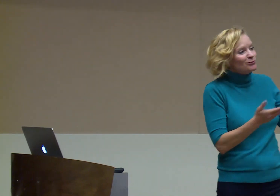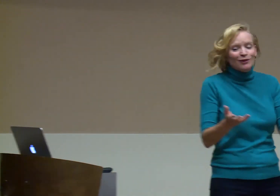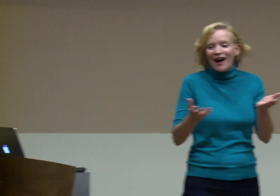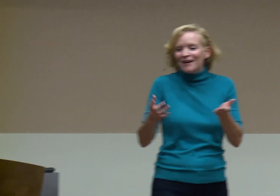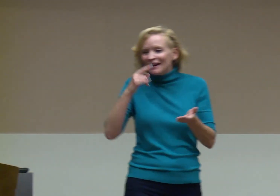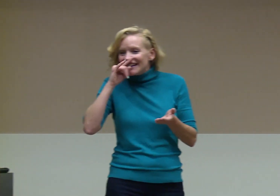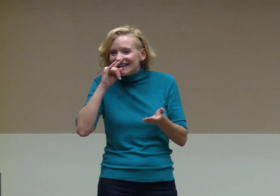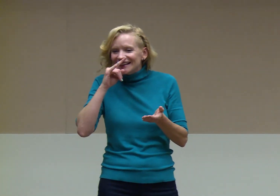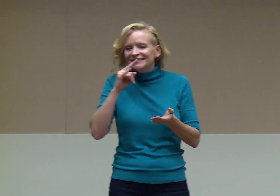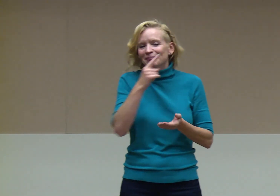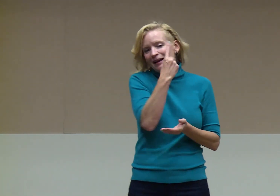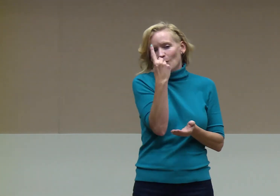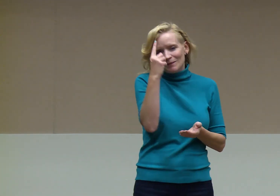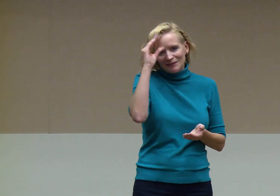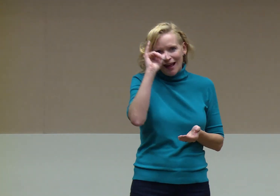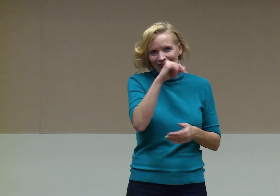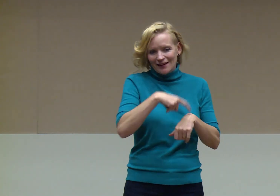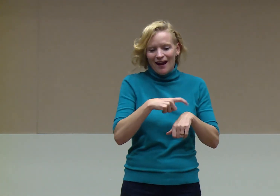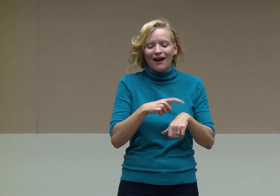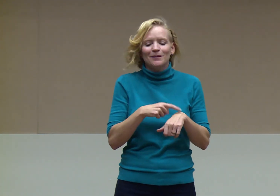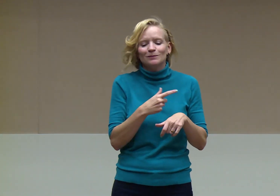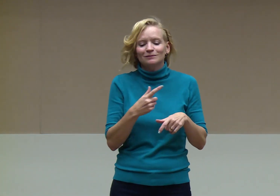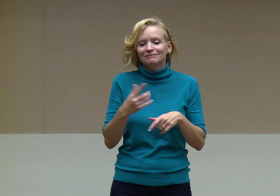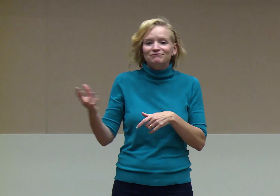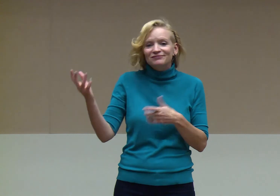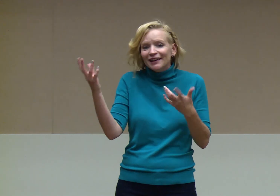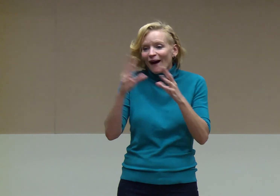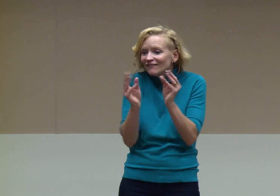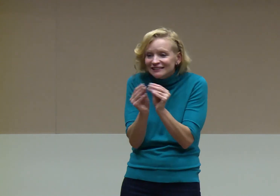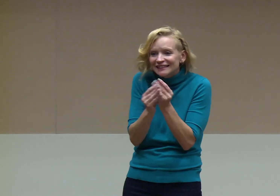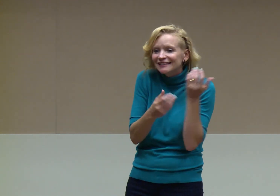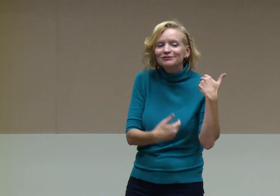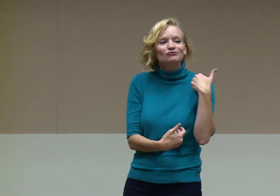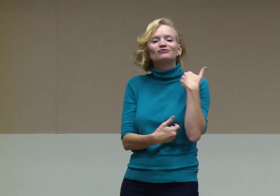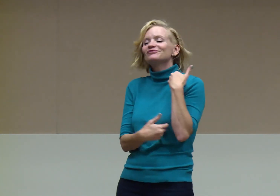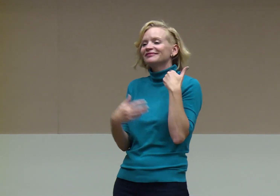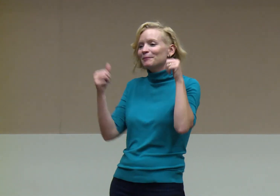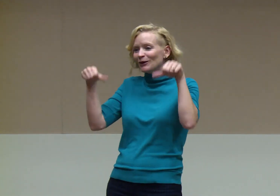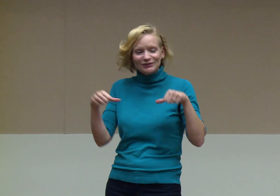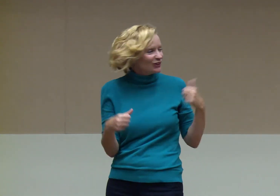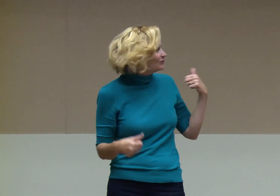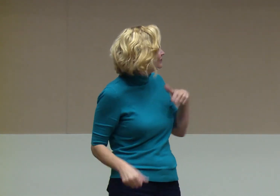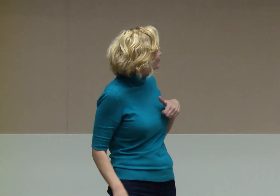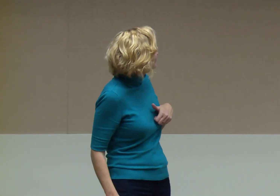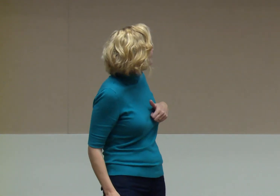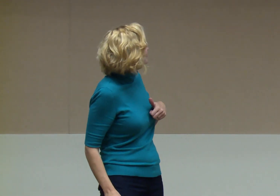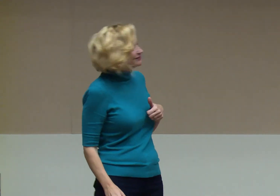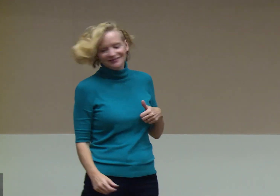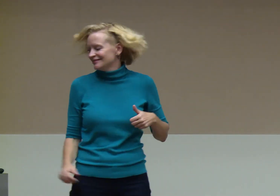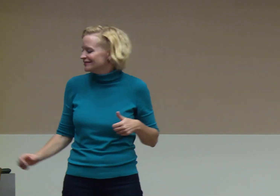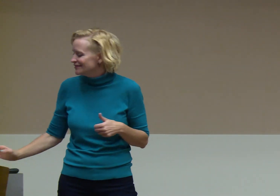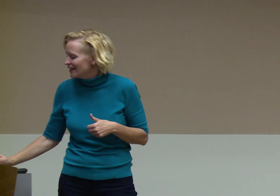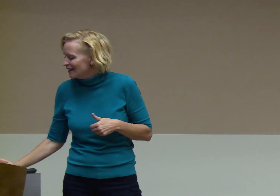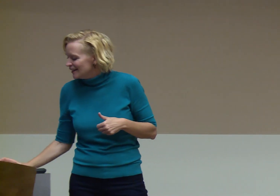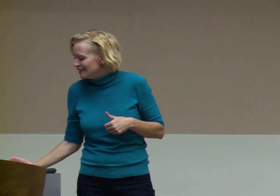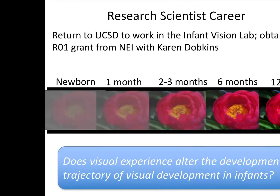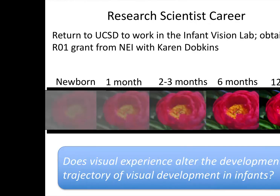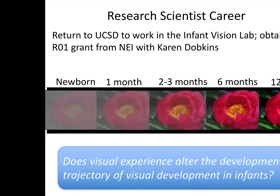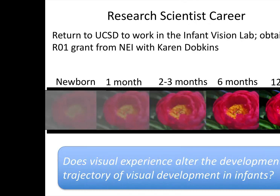I brought my kid. I only had one son at that time, so for conferences, meetings, I would bring him along.